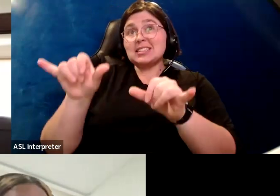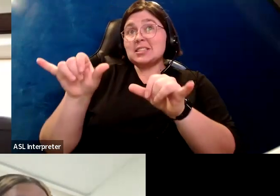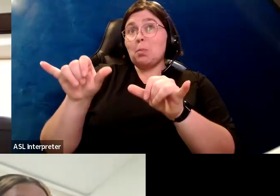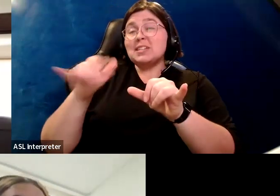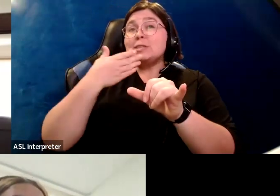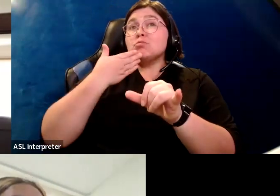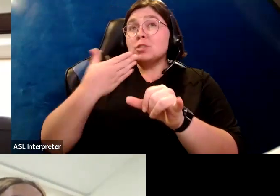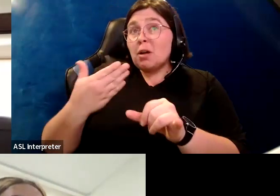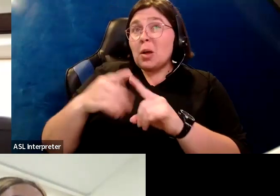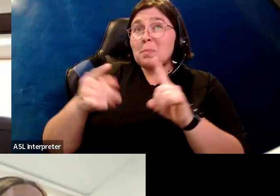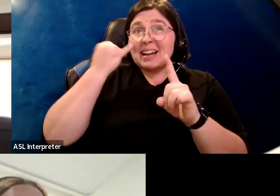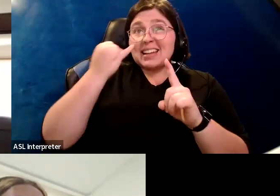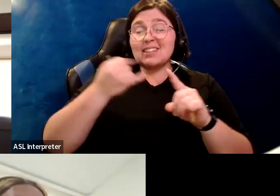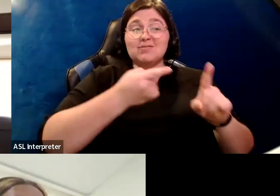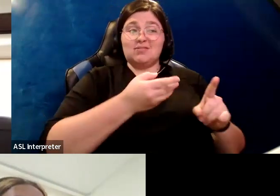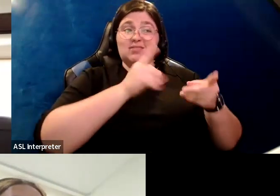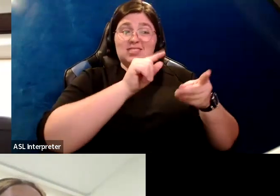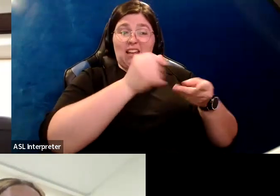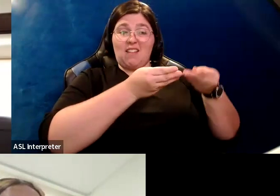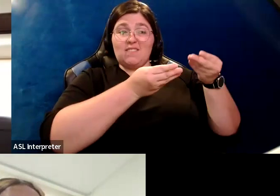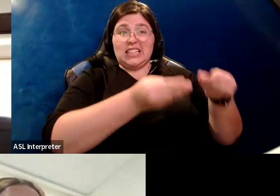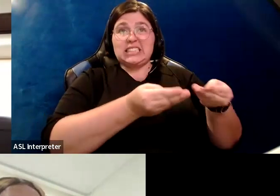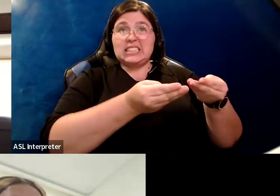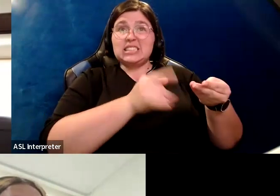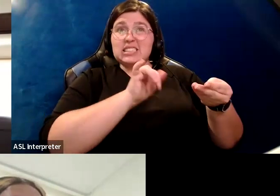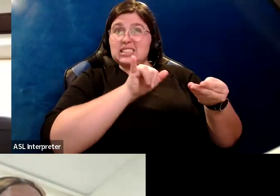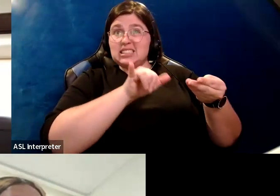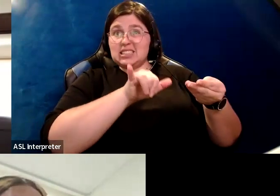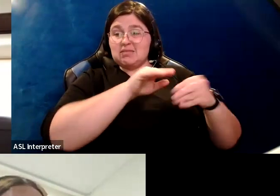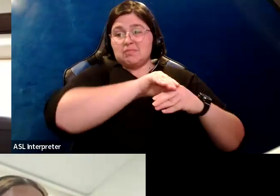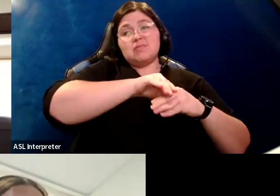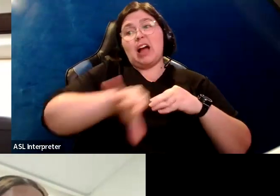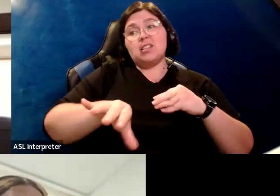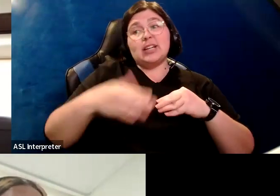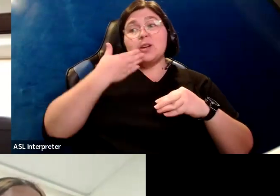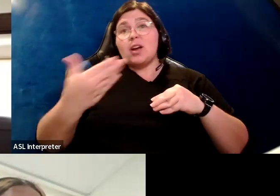So if you feed imbalanced, biased data,